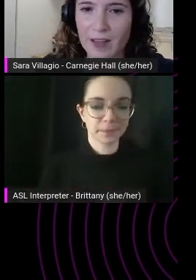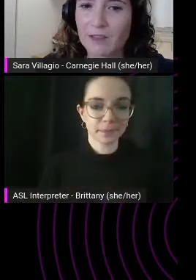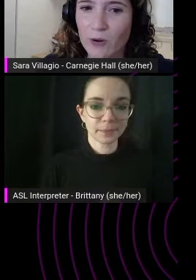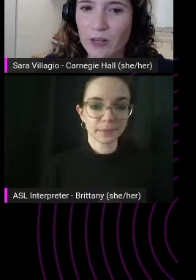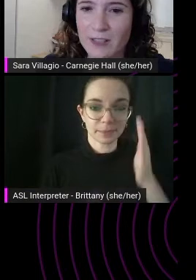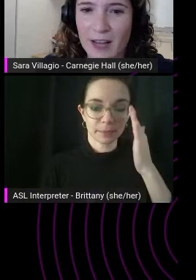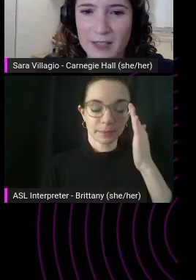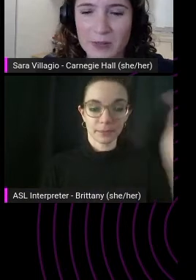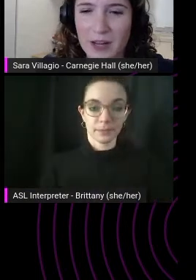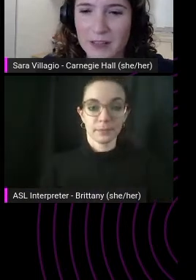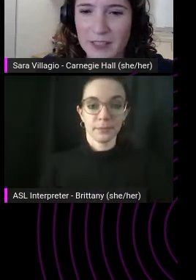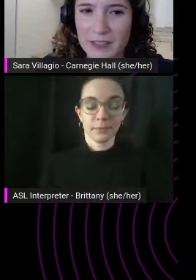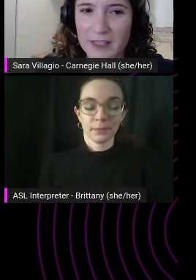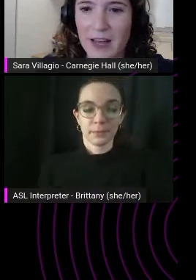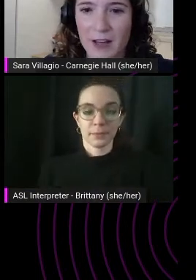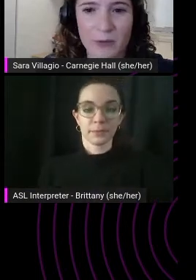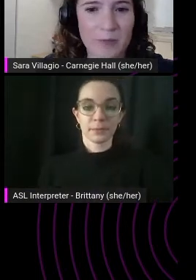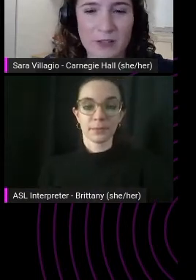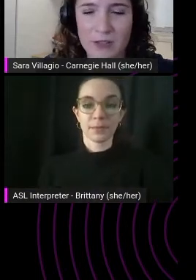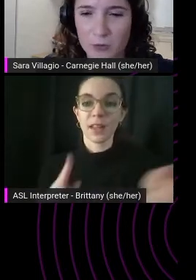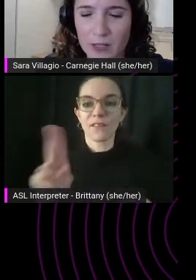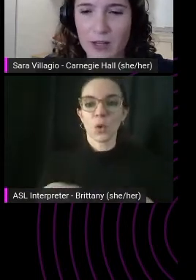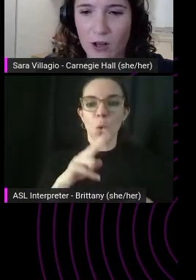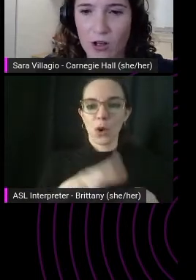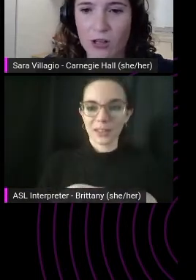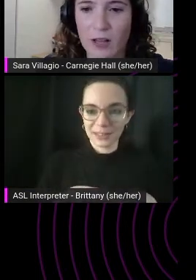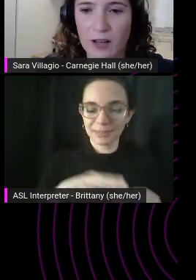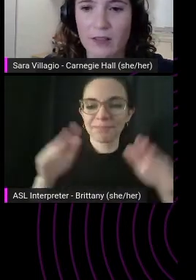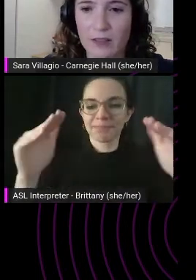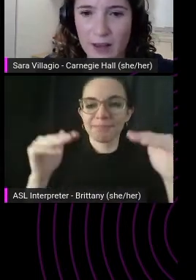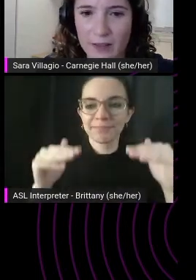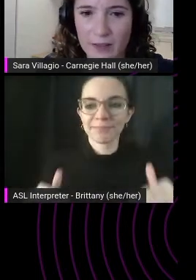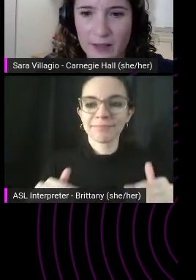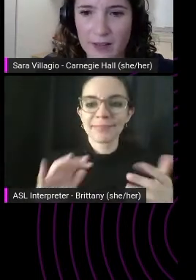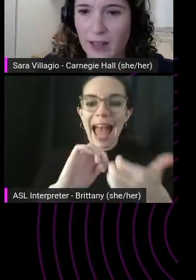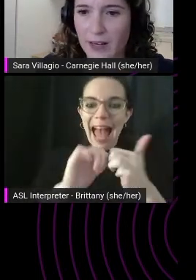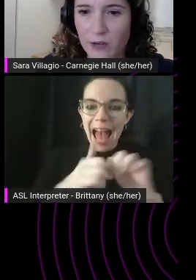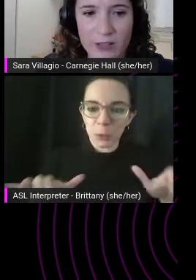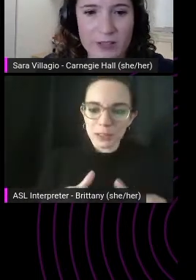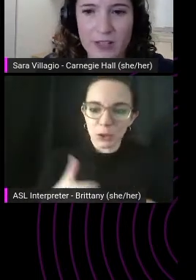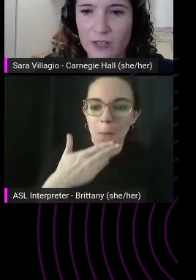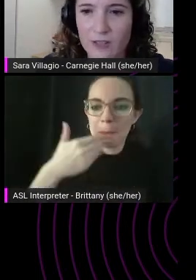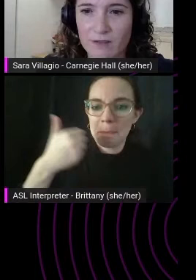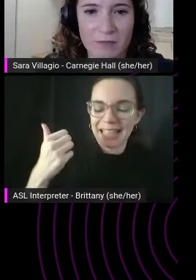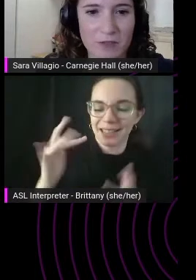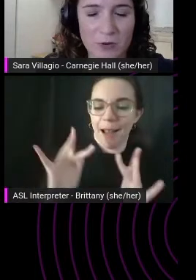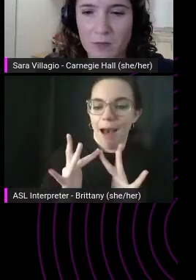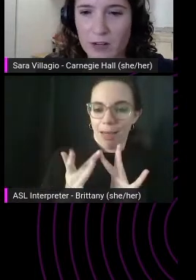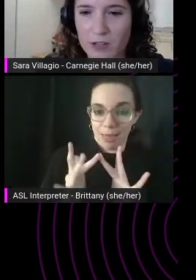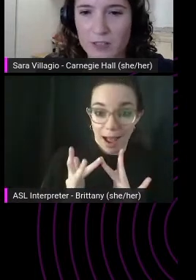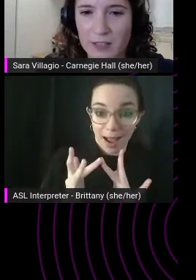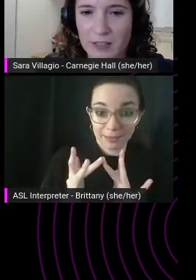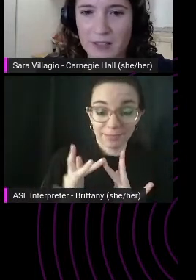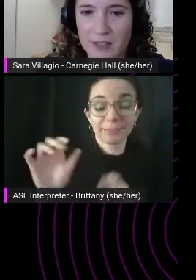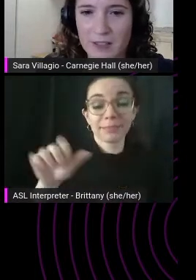And, of course, last but not least. How do we best do it all online? Any organization doing a project like this,